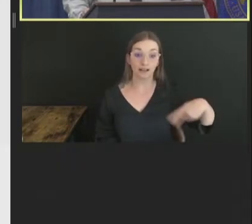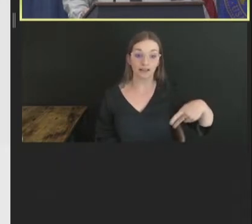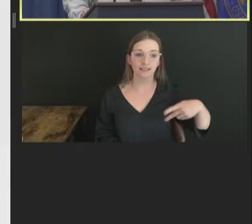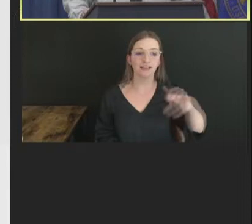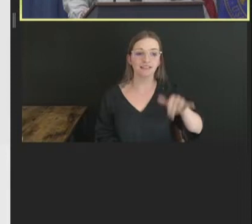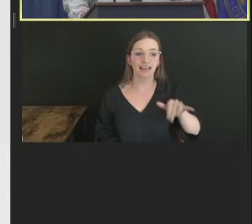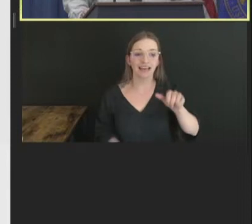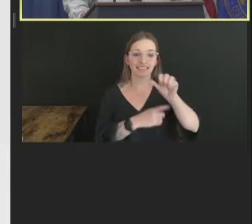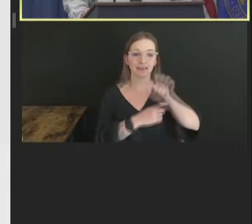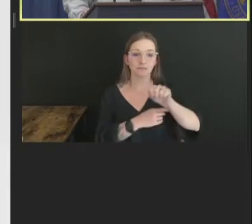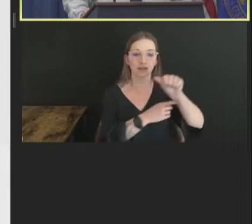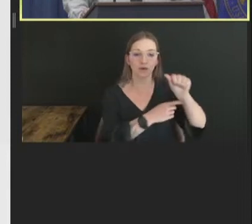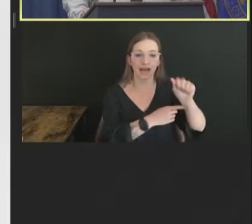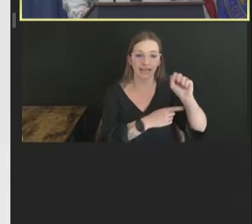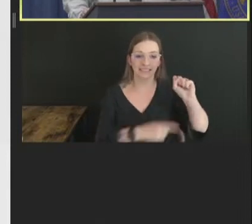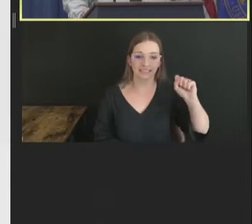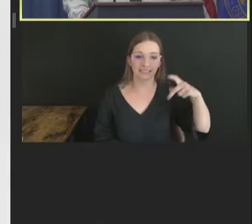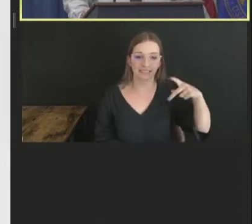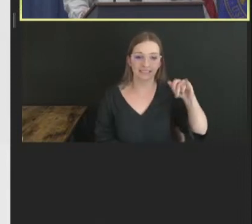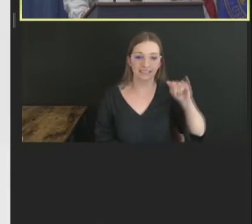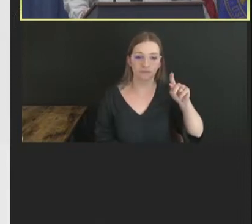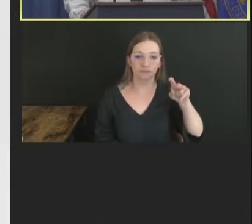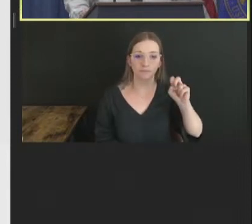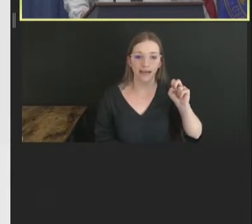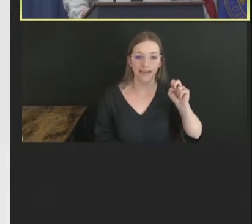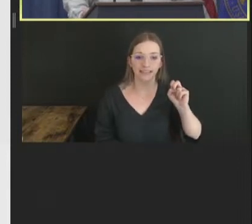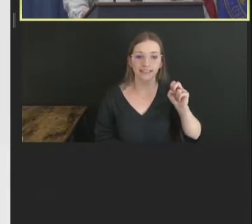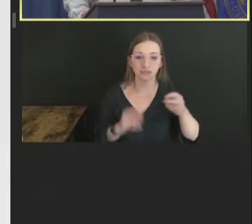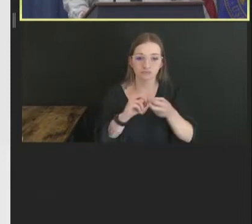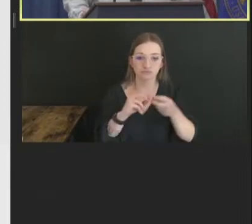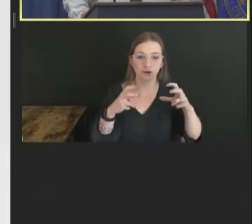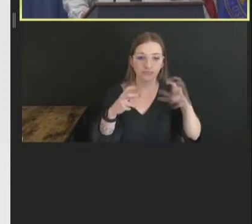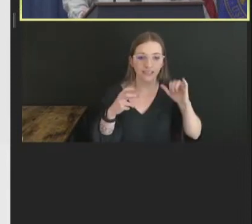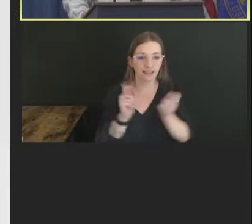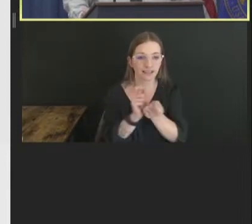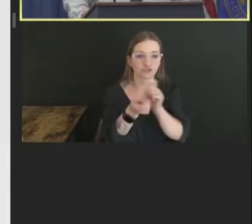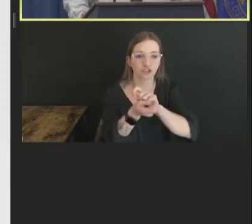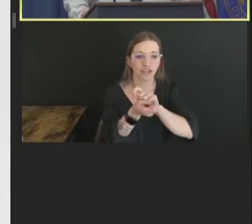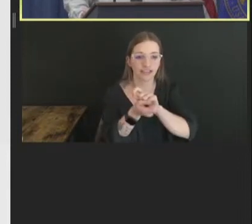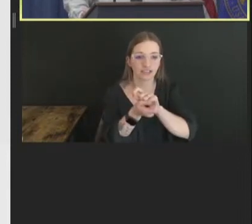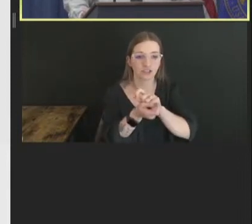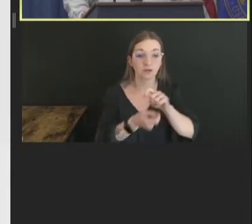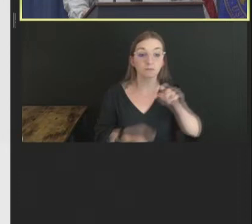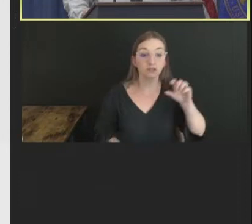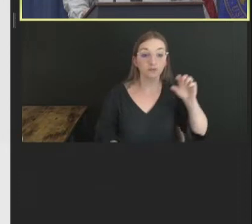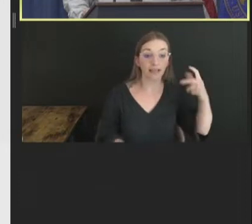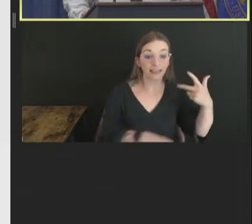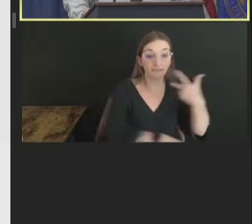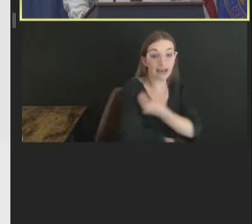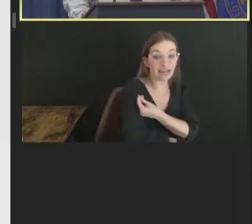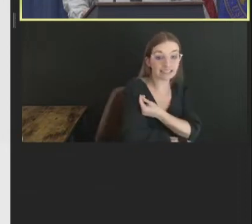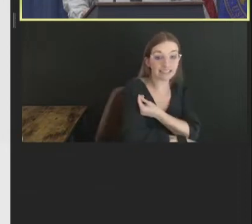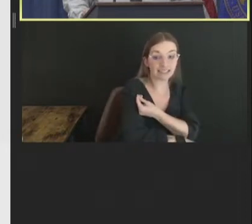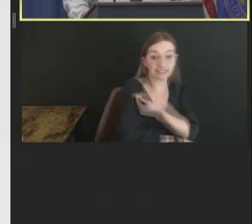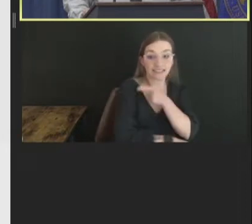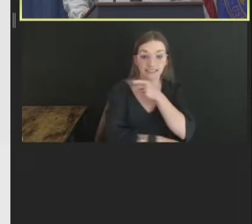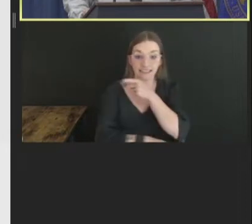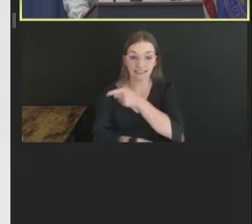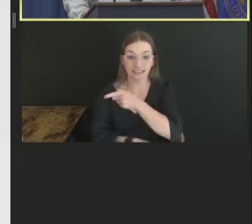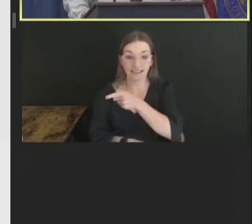Spike that has changed between the Omicron variant and the vaccine strain. And in the very center of